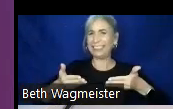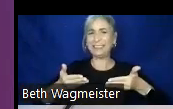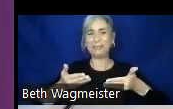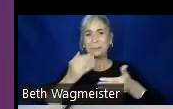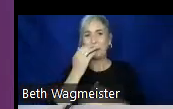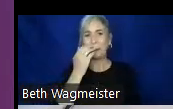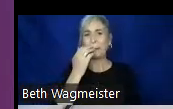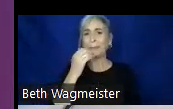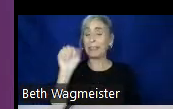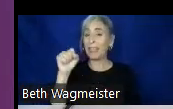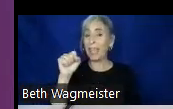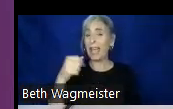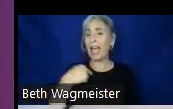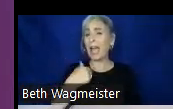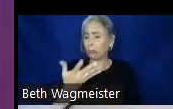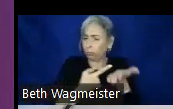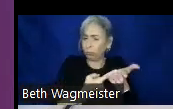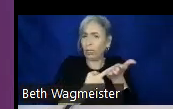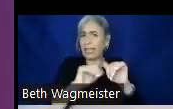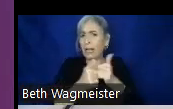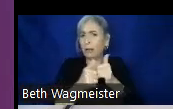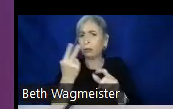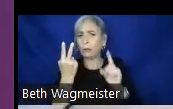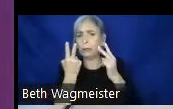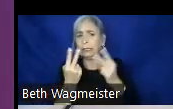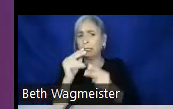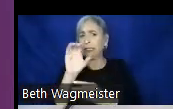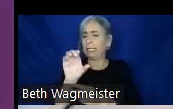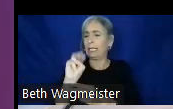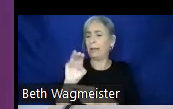So yeah, I want to talk about how you can Your CMS is an Accessibility Assistant.